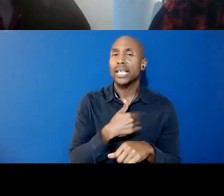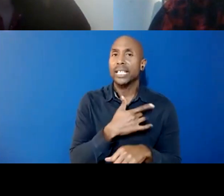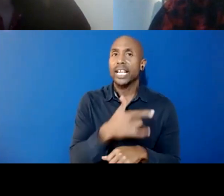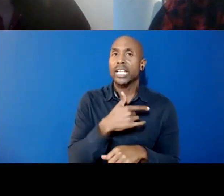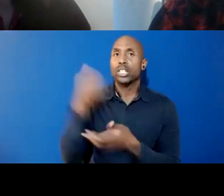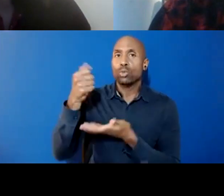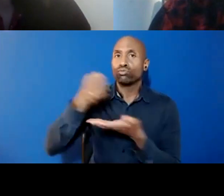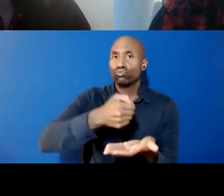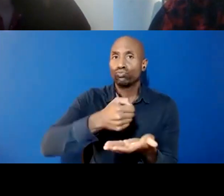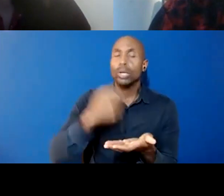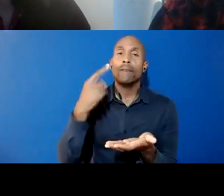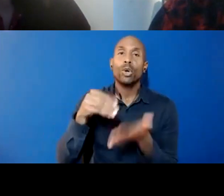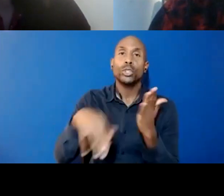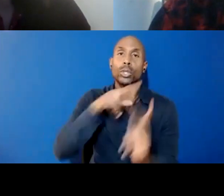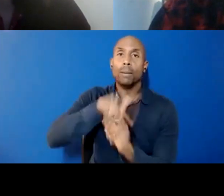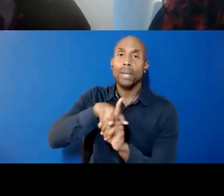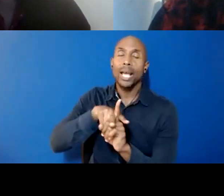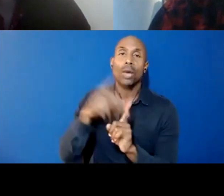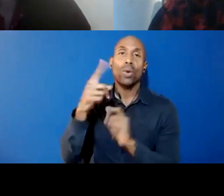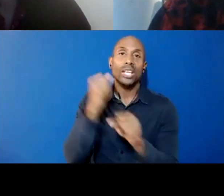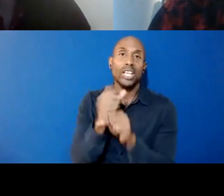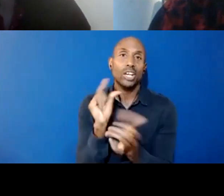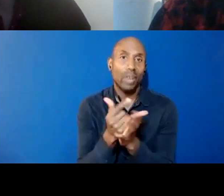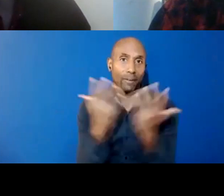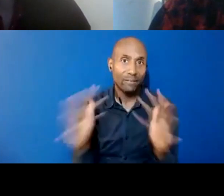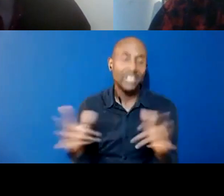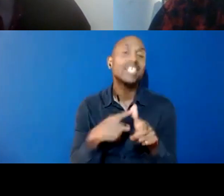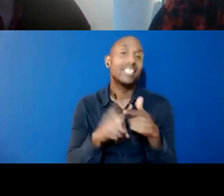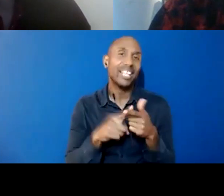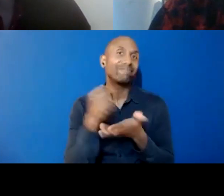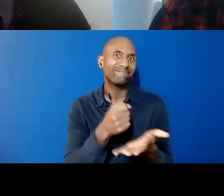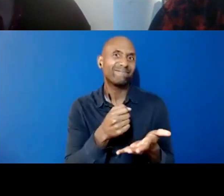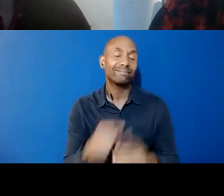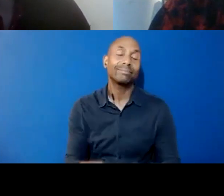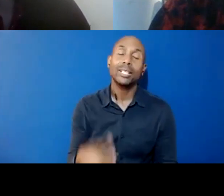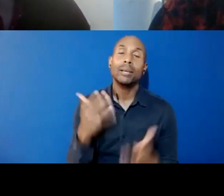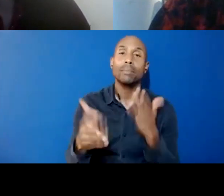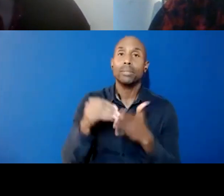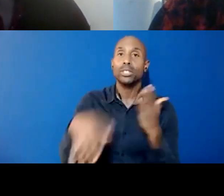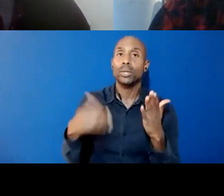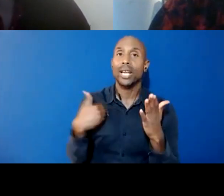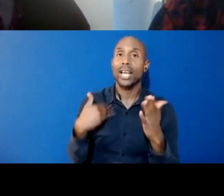For students who have gotten a job offer for that year or they have gotten into graduate